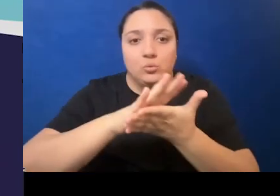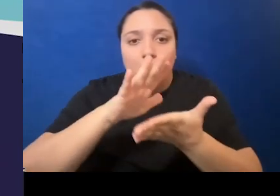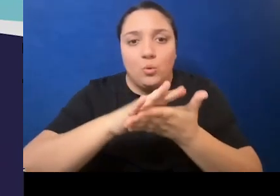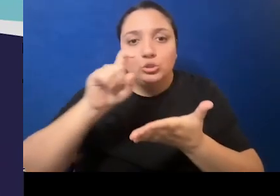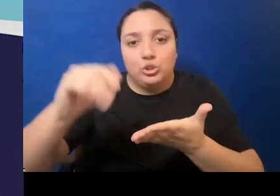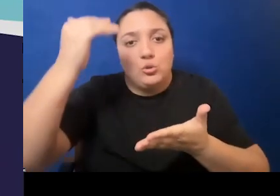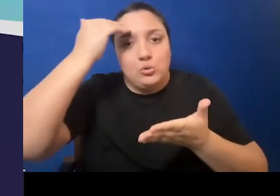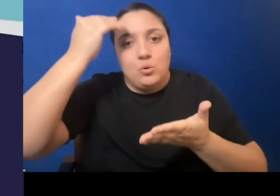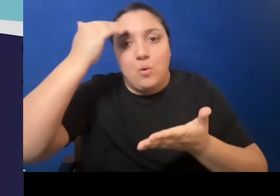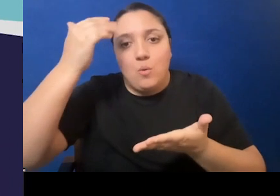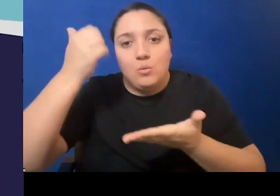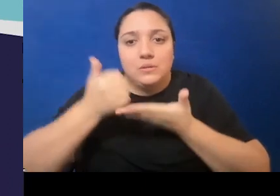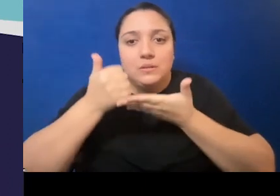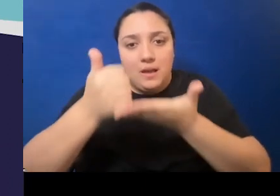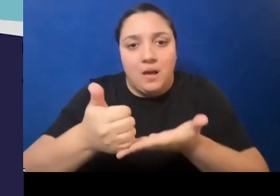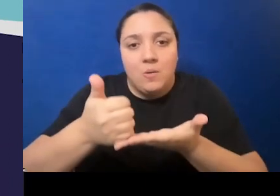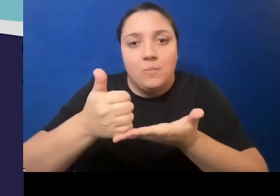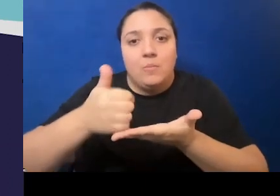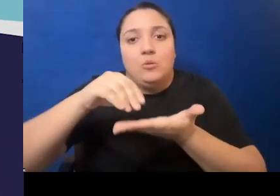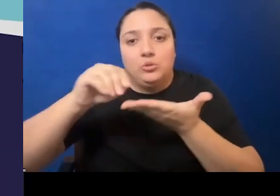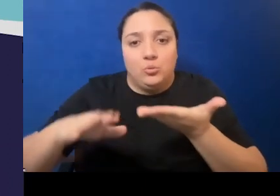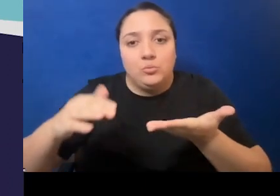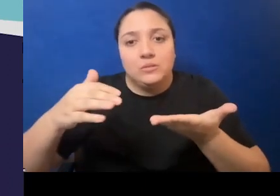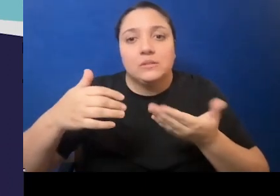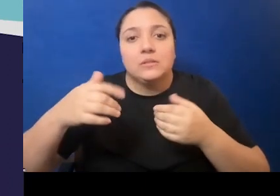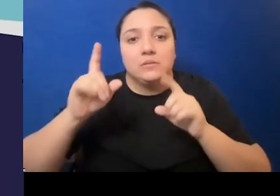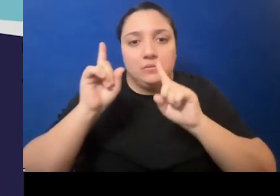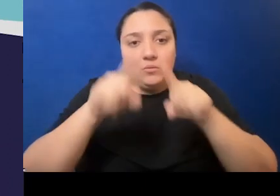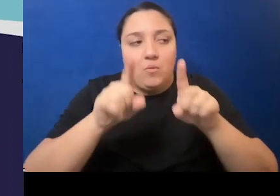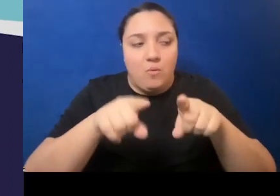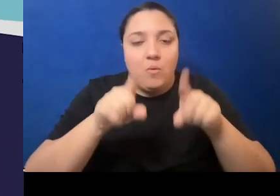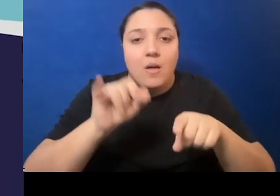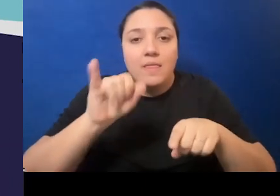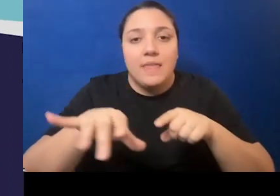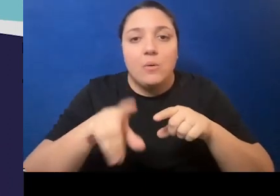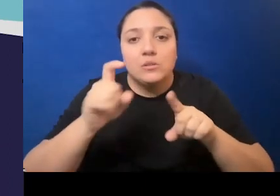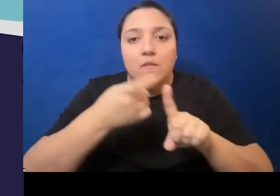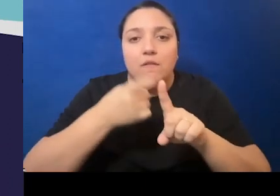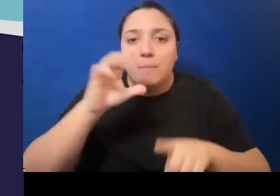I TOOK THIS QUOTATION.